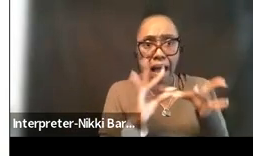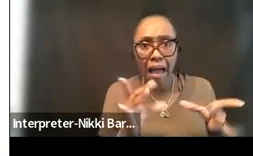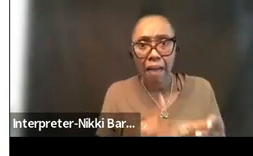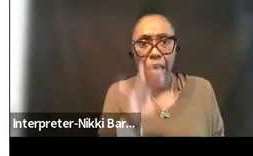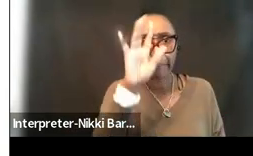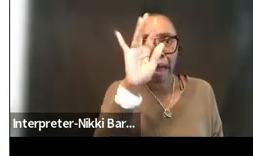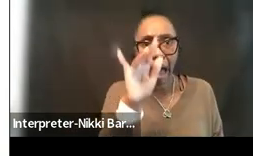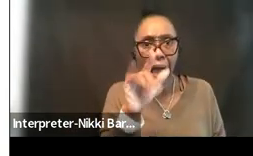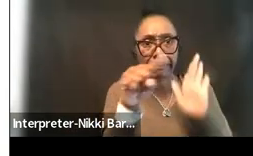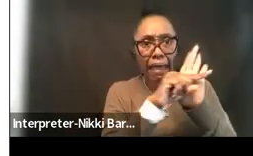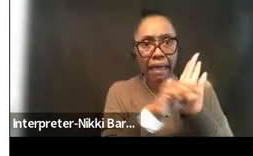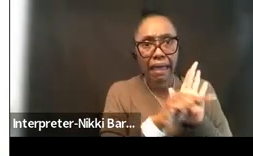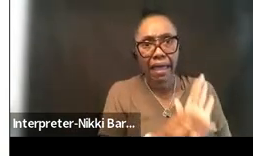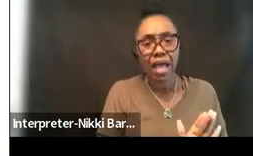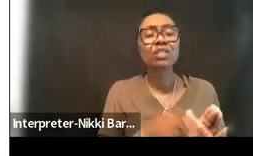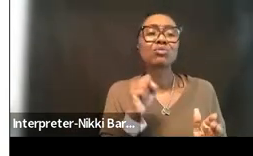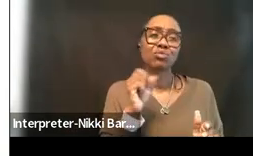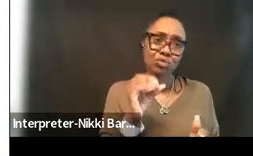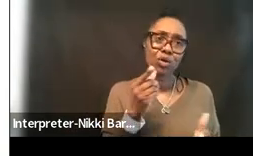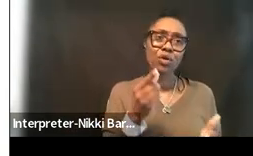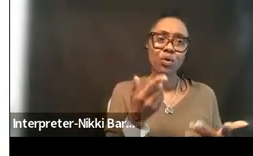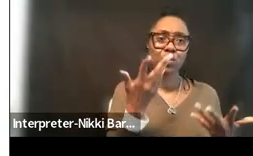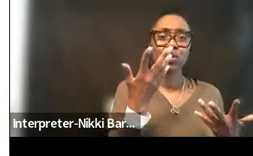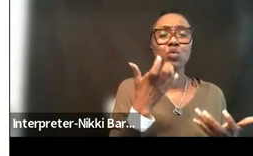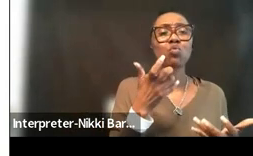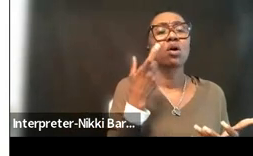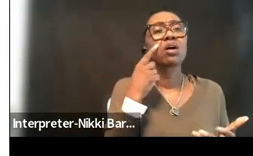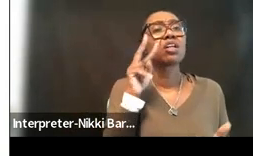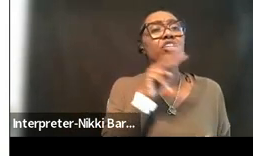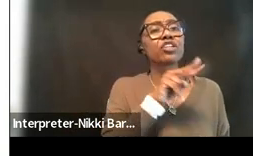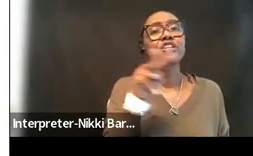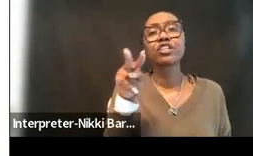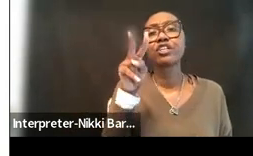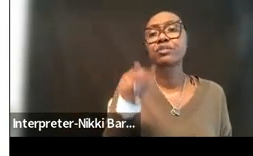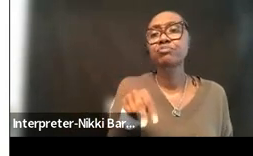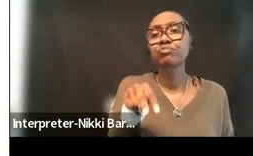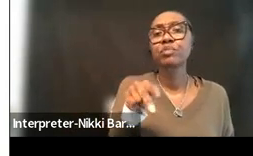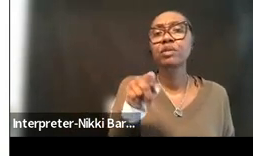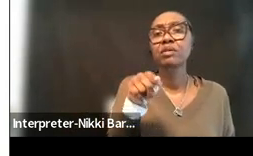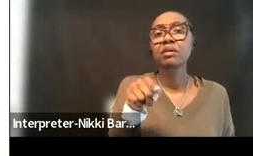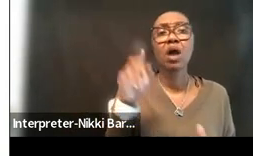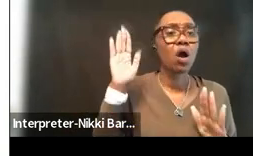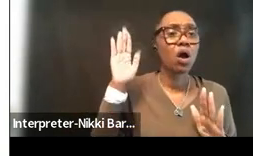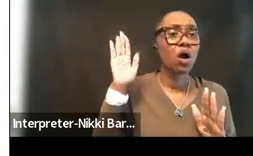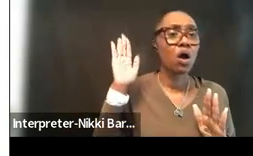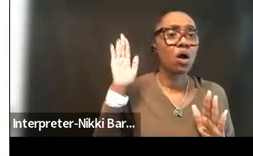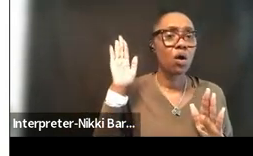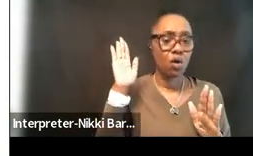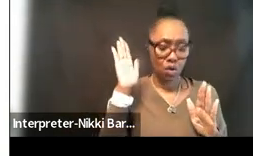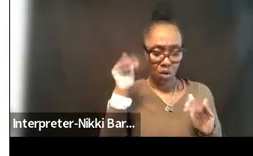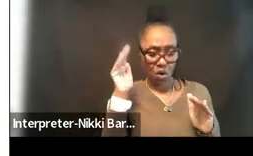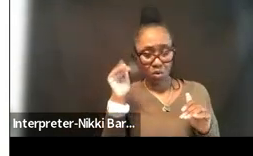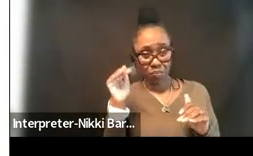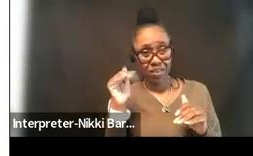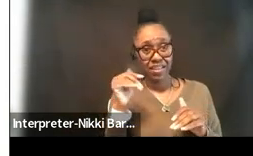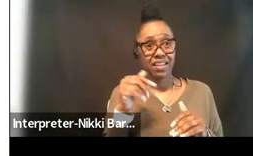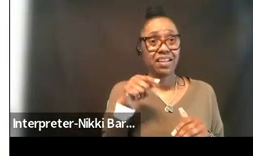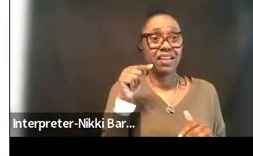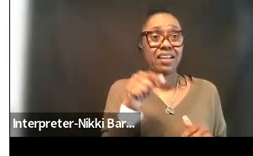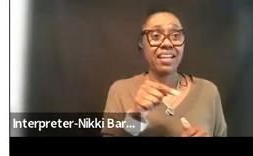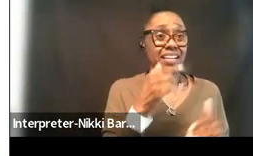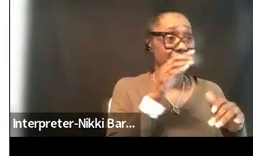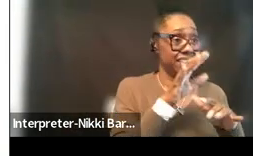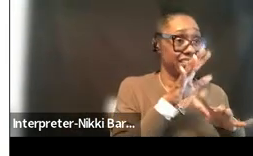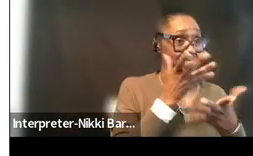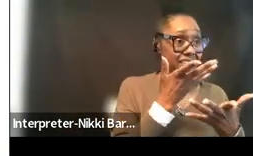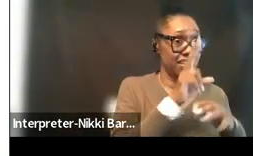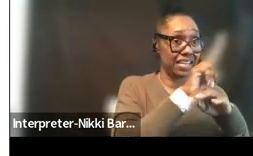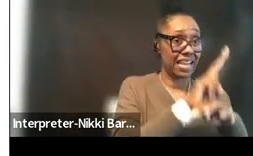So you want to just be looking at media and social media like any form of coping. Is it adaptive or maladaptive and it can go on a spectrum?